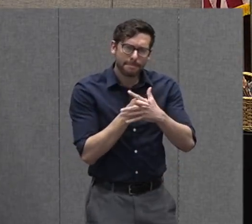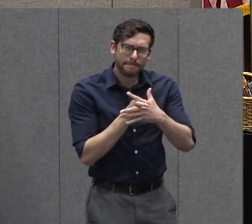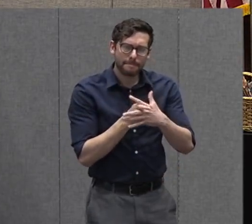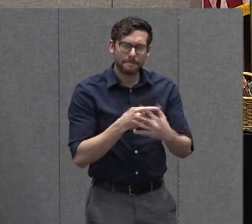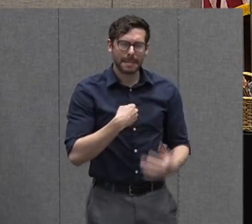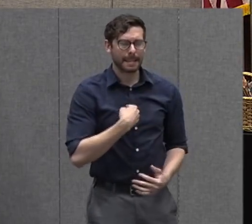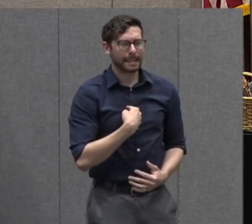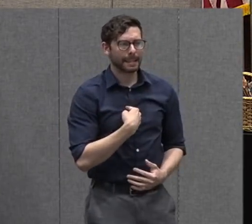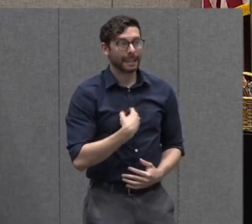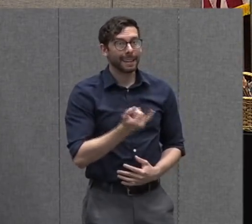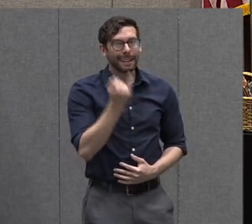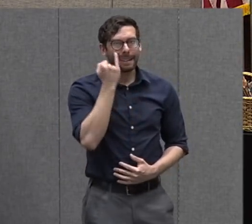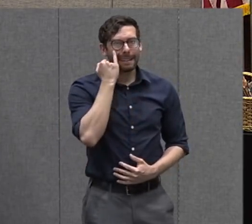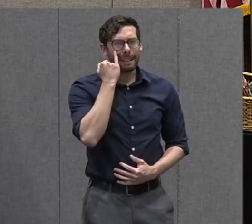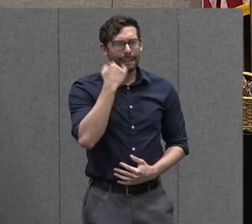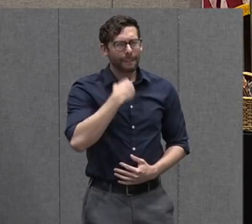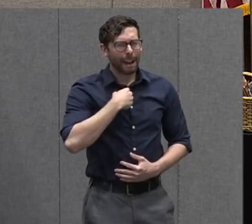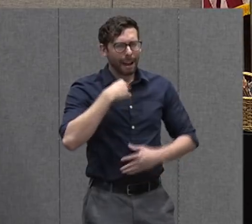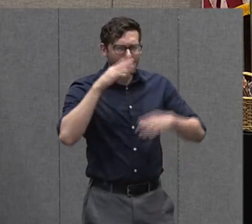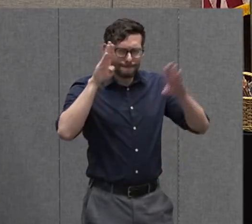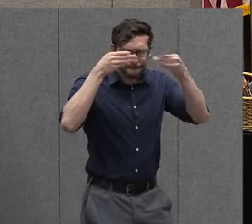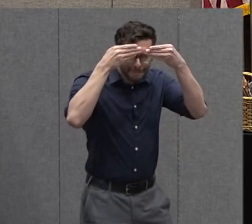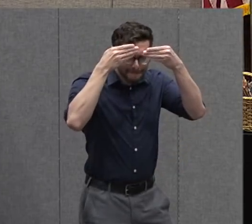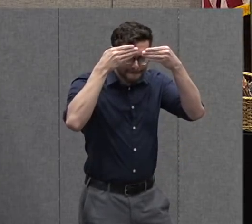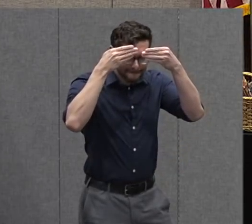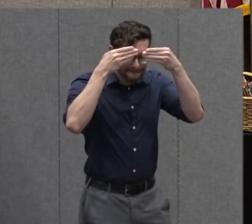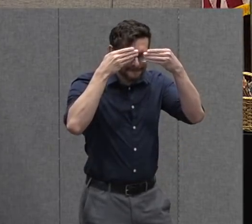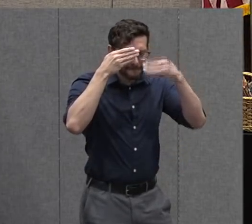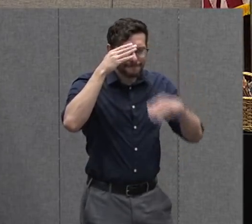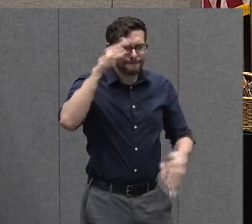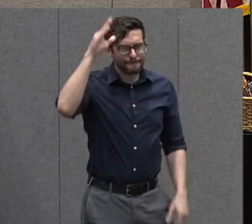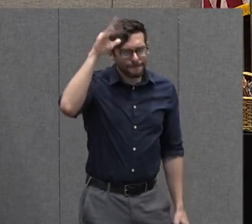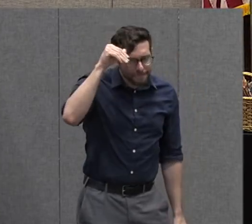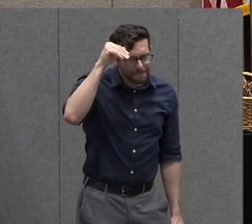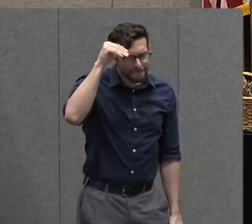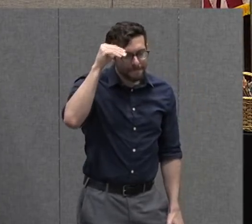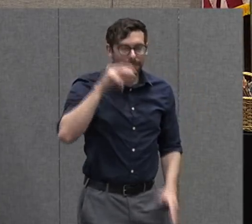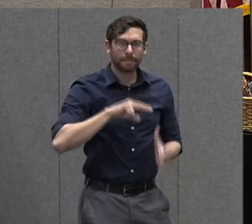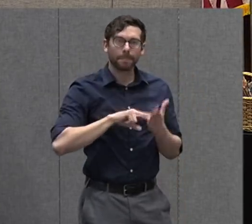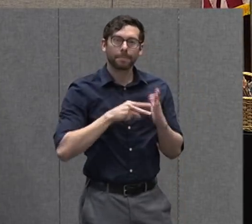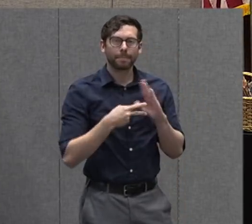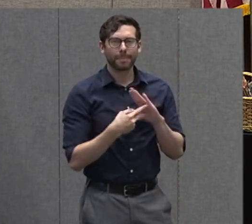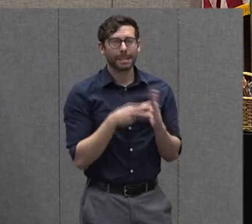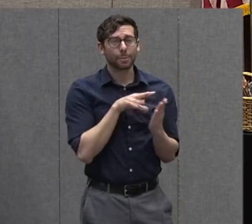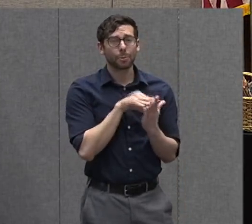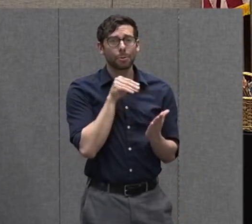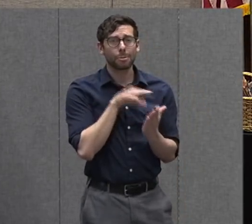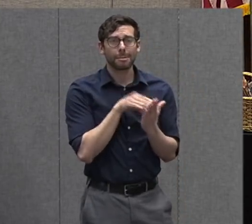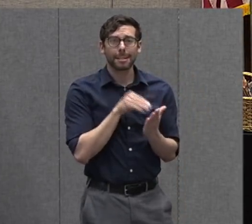I'm not able to learn myself. And, and that's what it comes down to